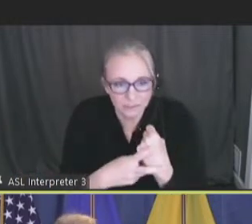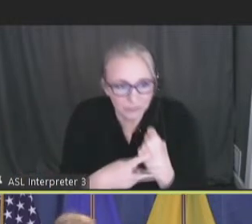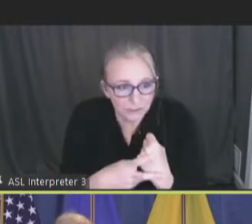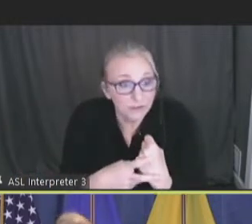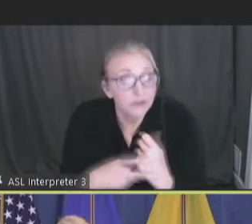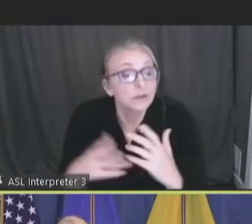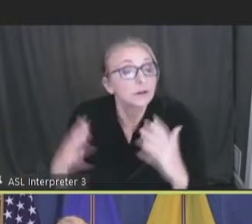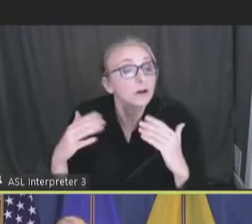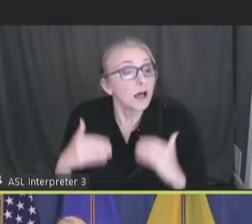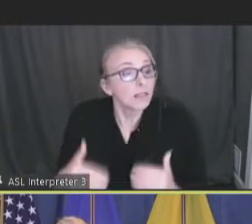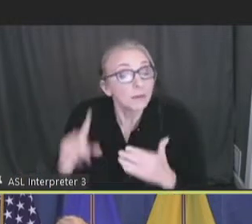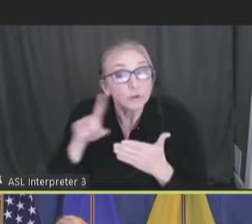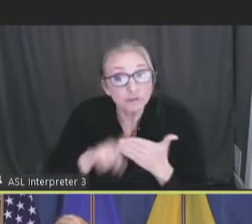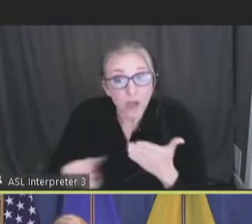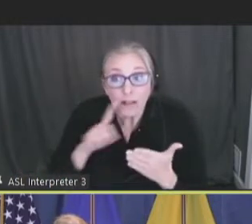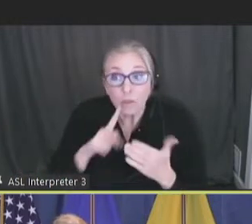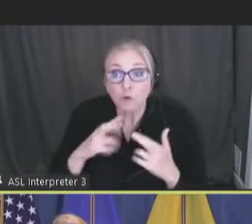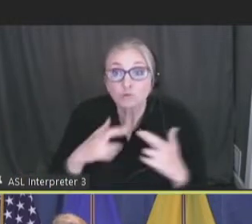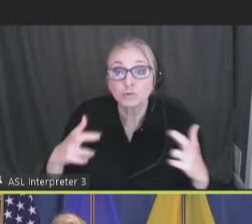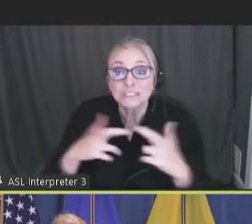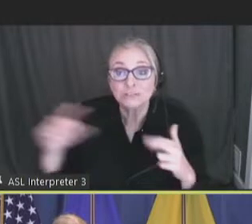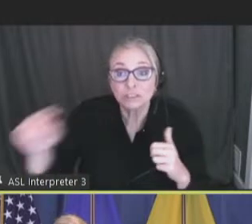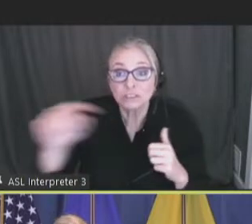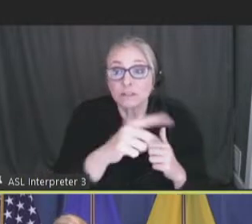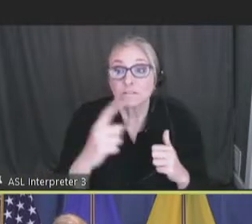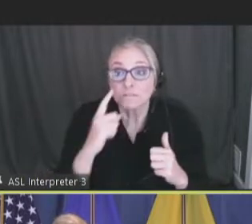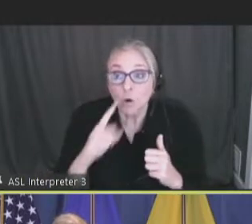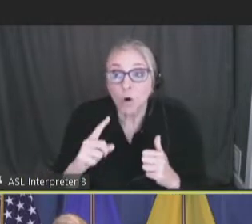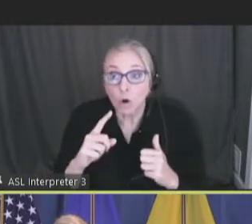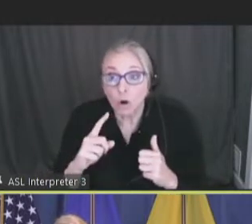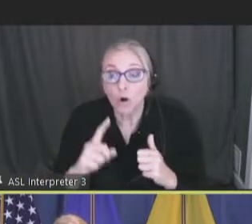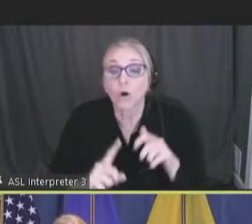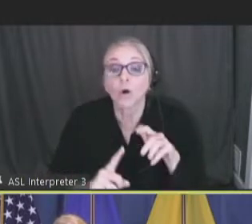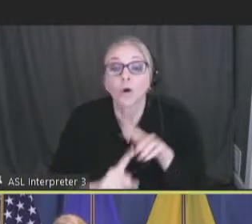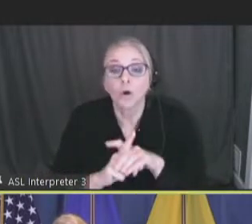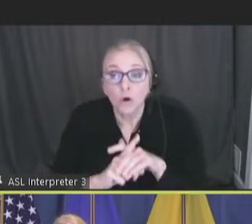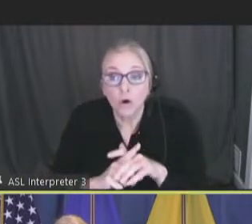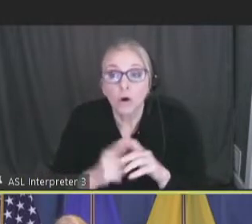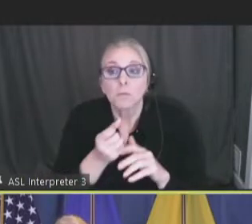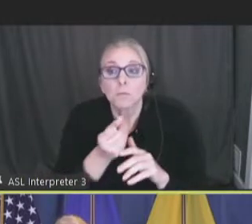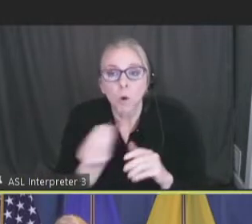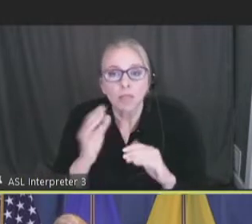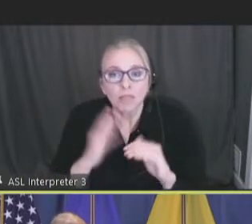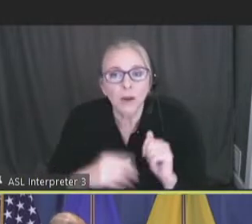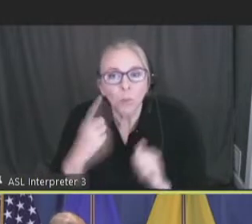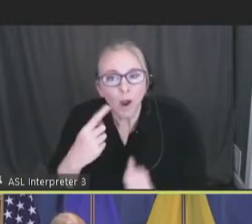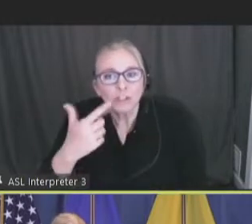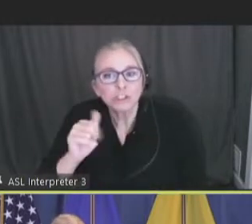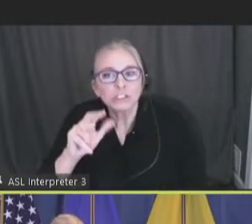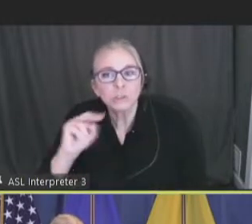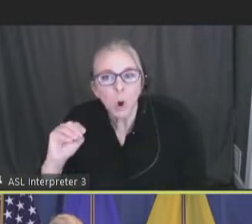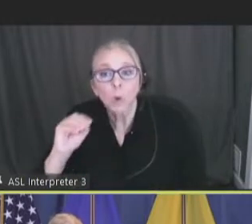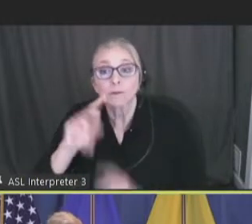check these regions for epitopes for multiple HLA-A genotypes and select the segments that